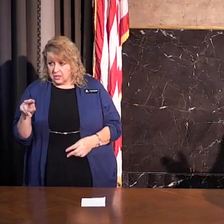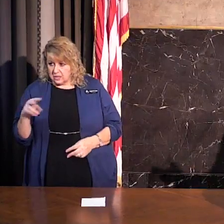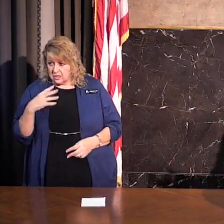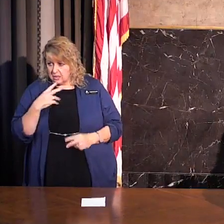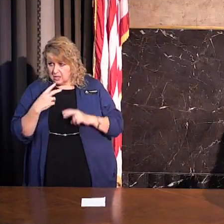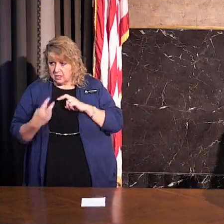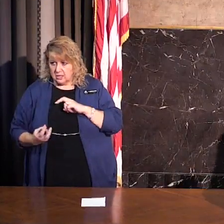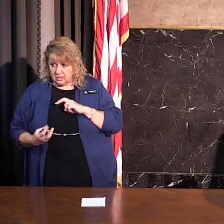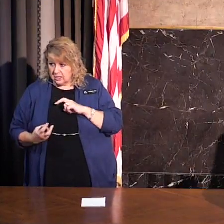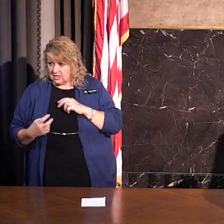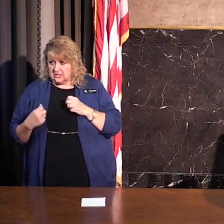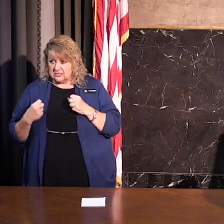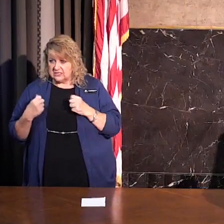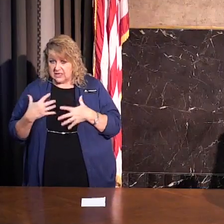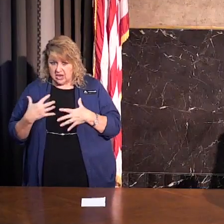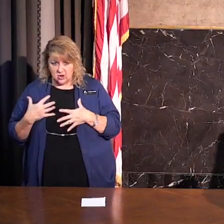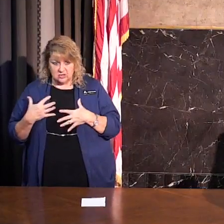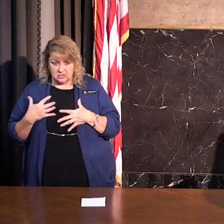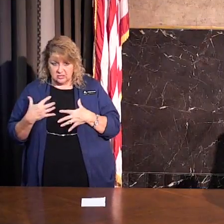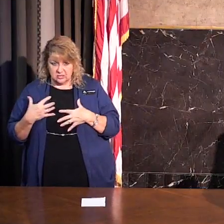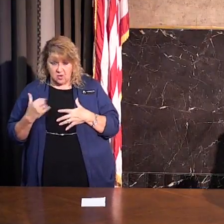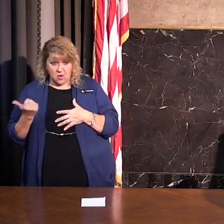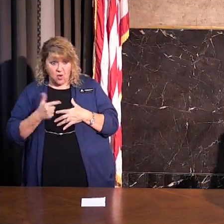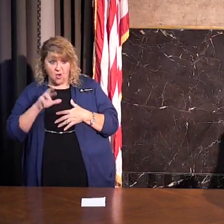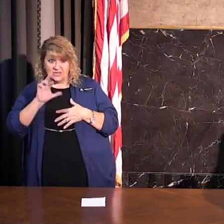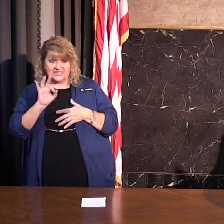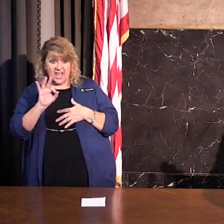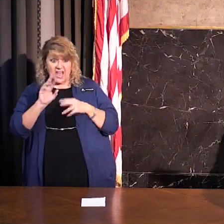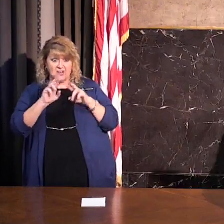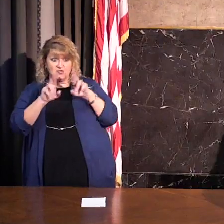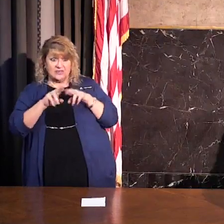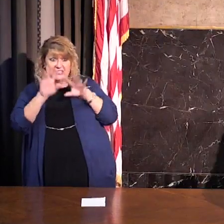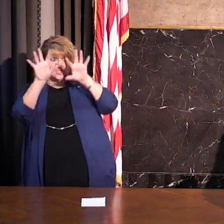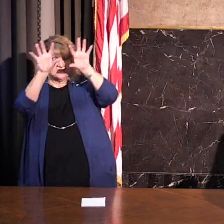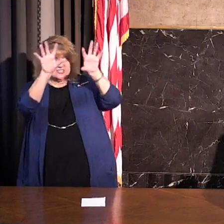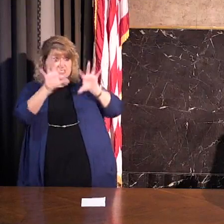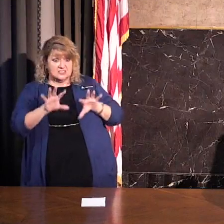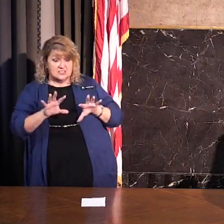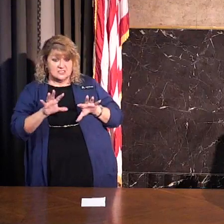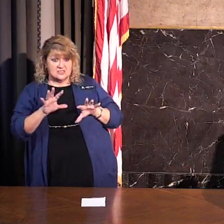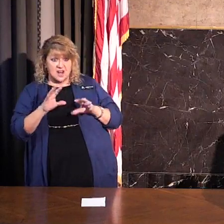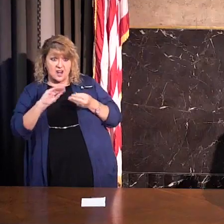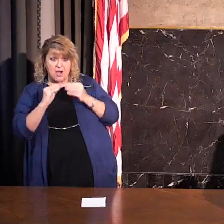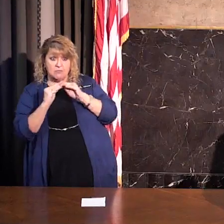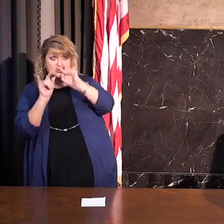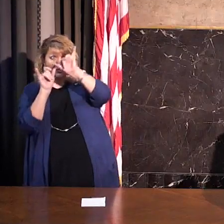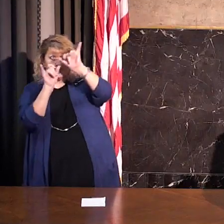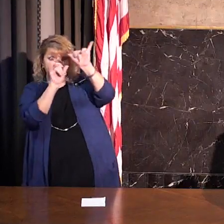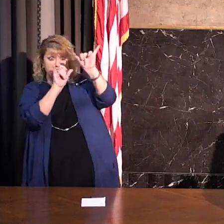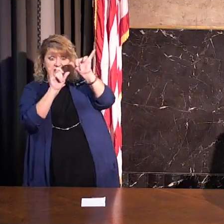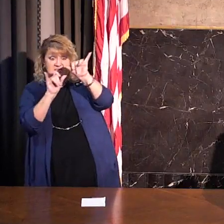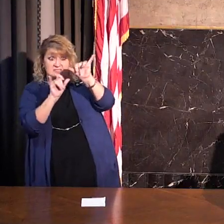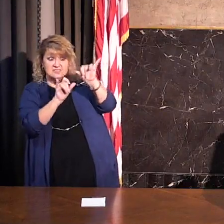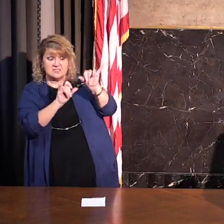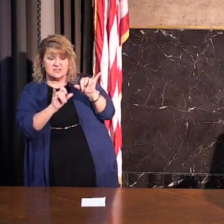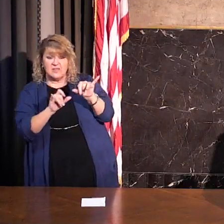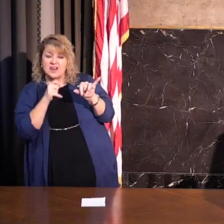you, they all look very very similar. All nine of our regions look very very similar